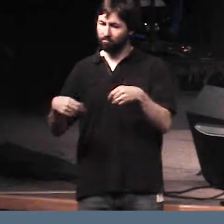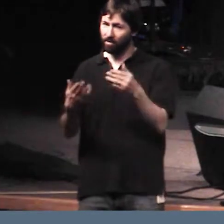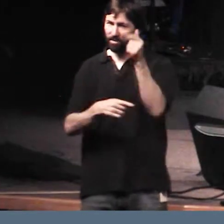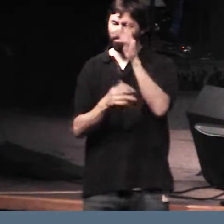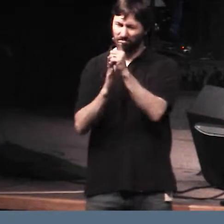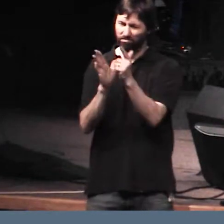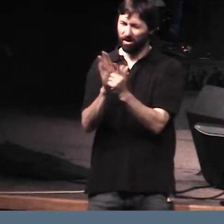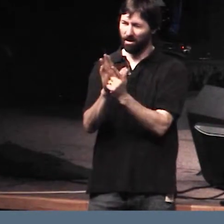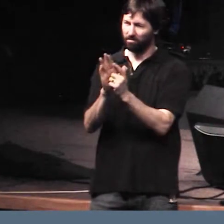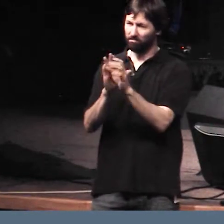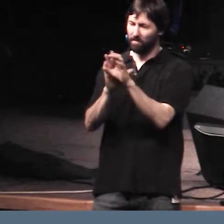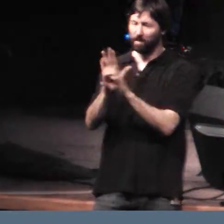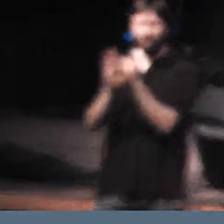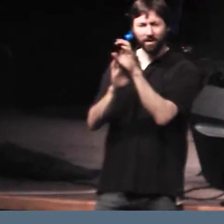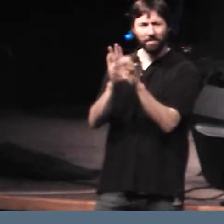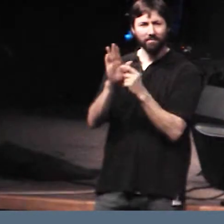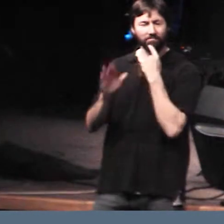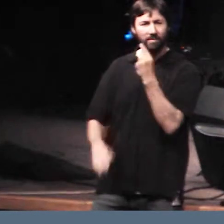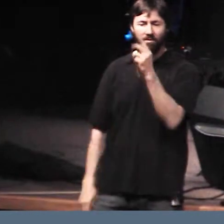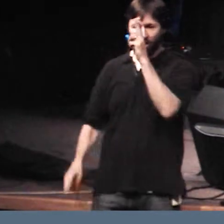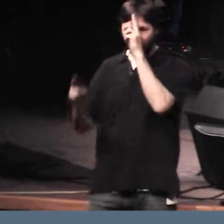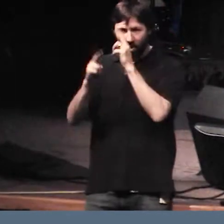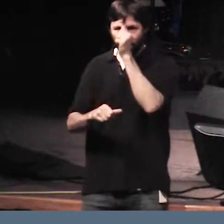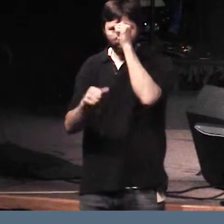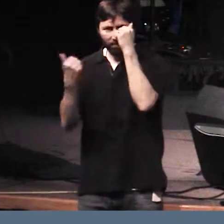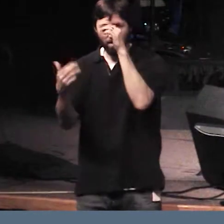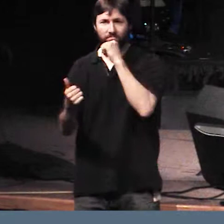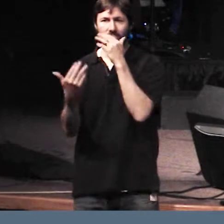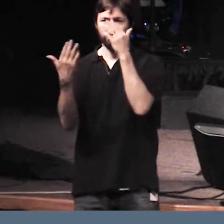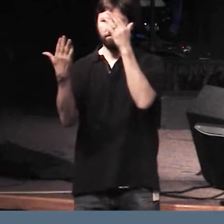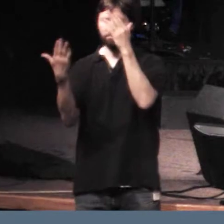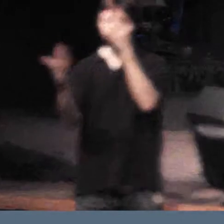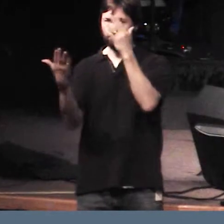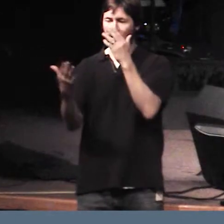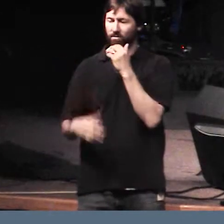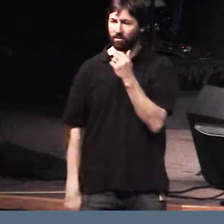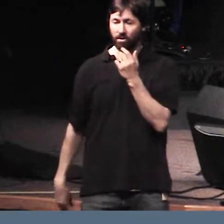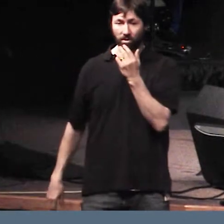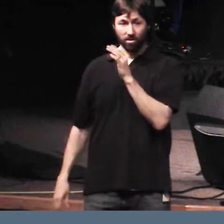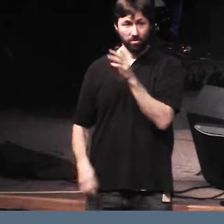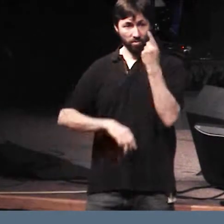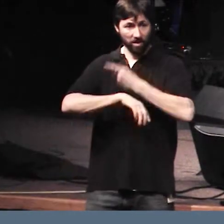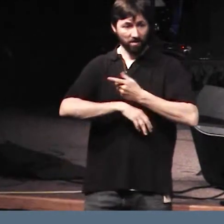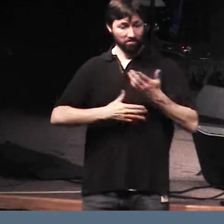that in one of the commandments that says this "honor your father and mother so your days on the earth would be blessed" right